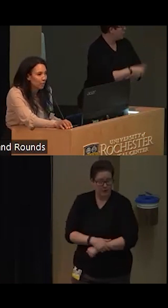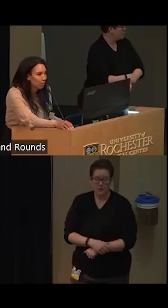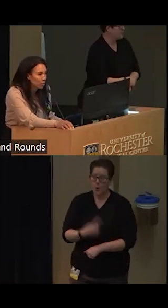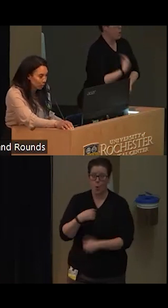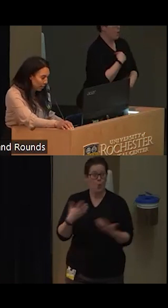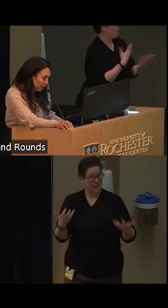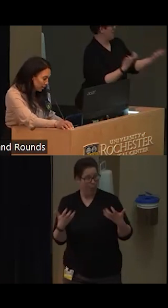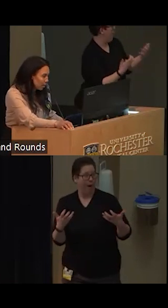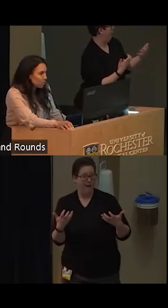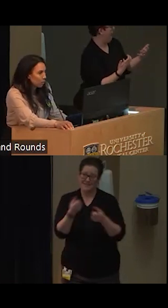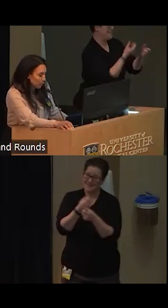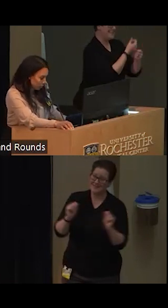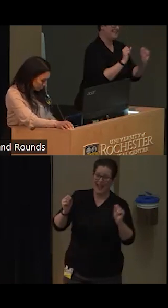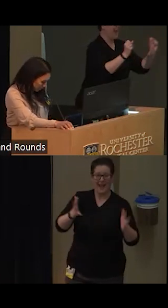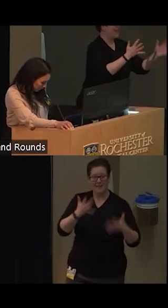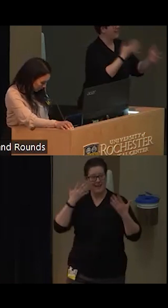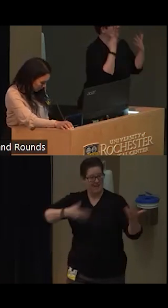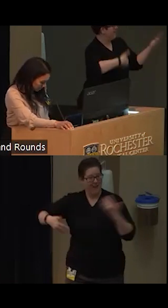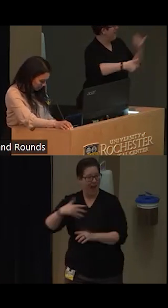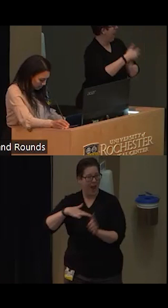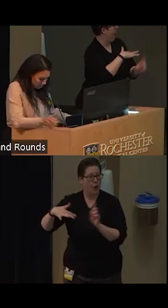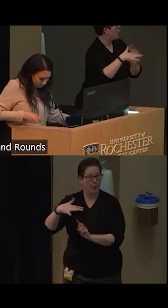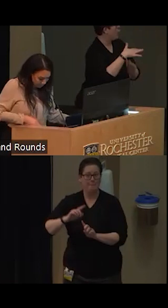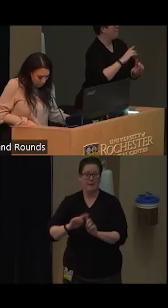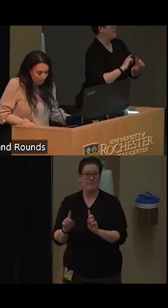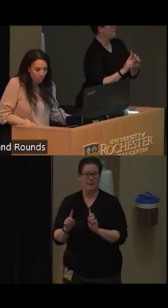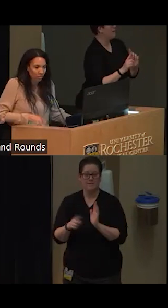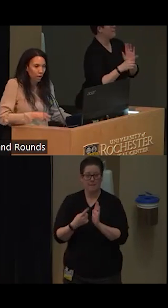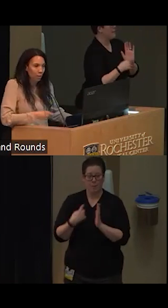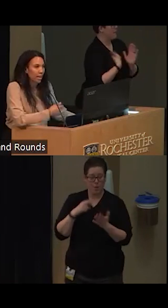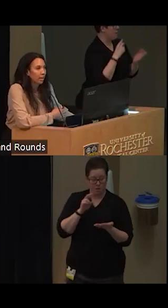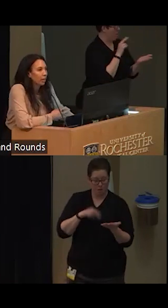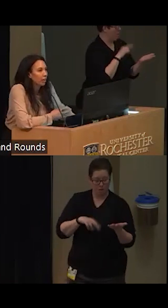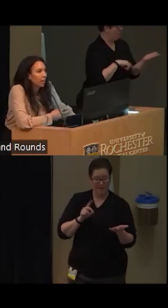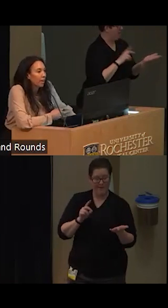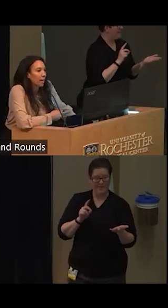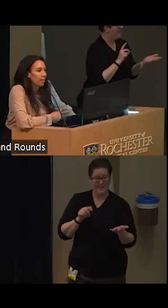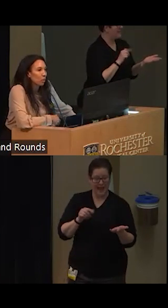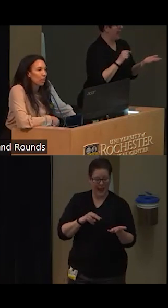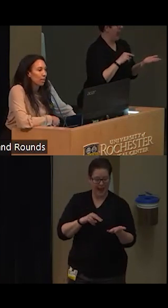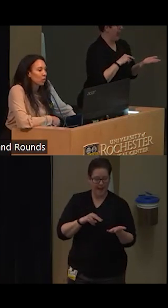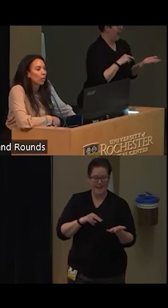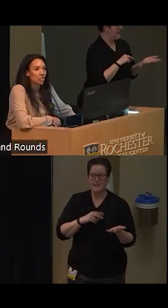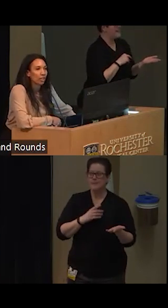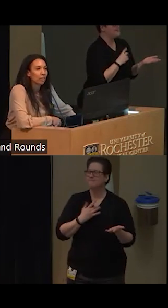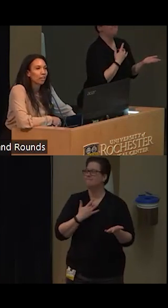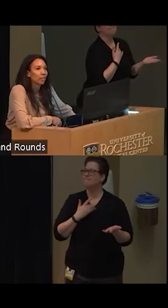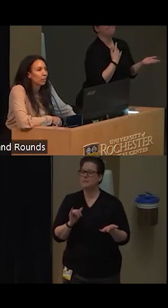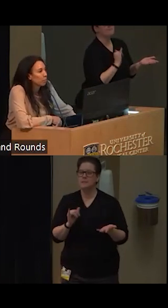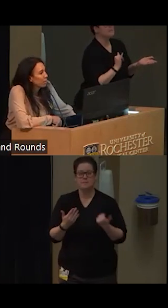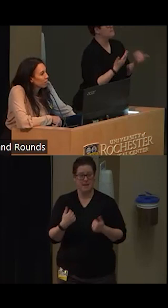to be able to do that but when we're looking at some of our data I think we question a little bit